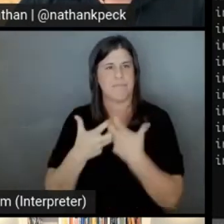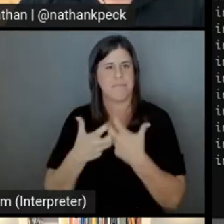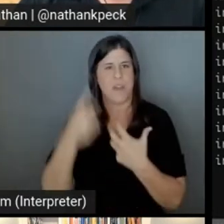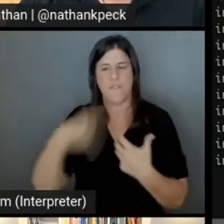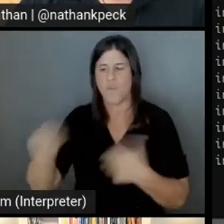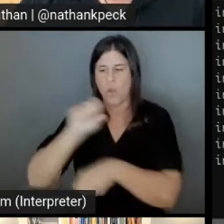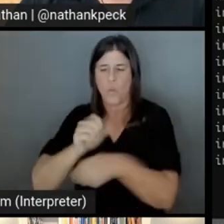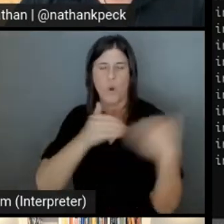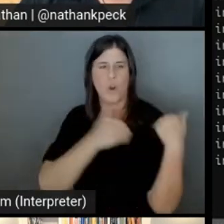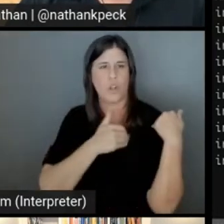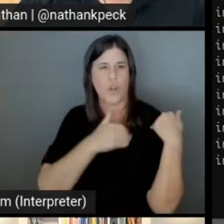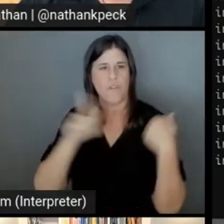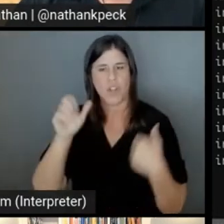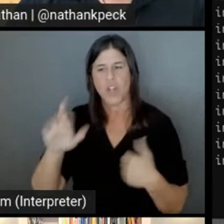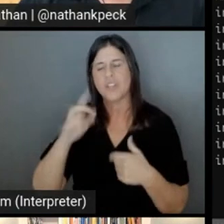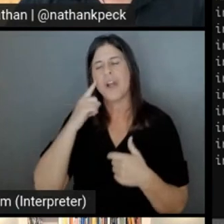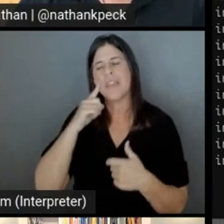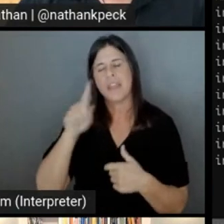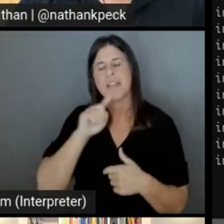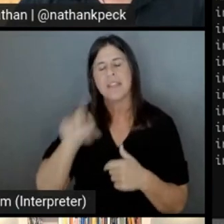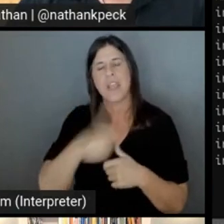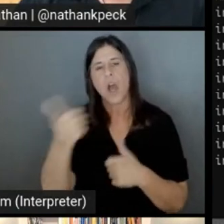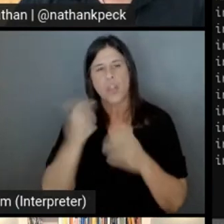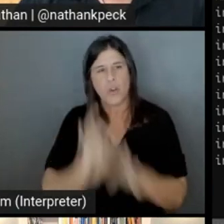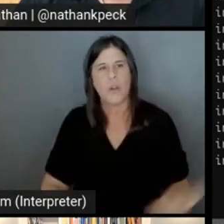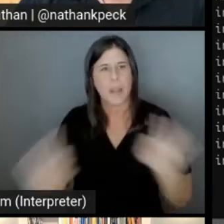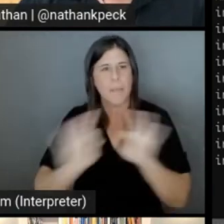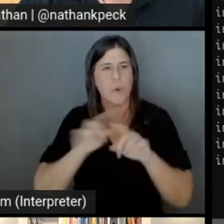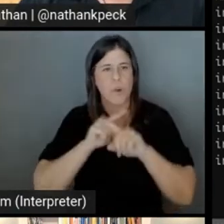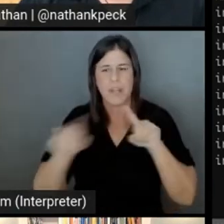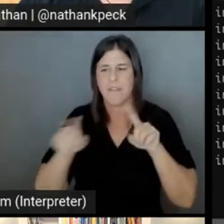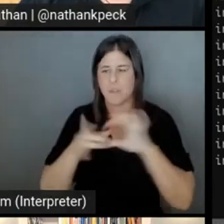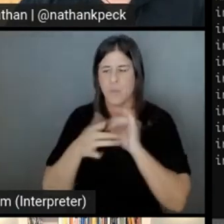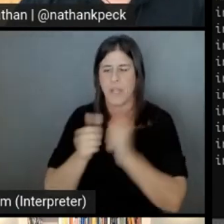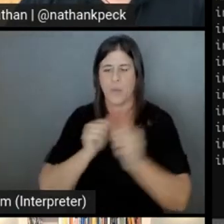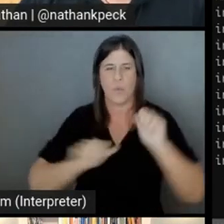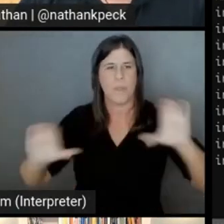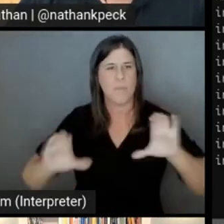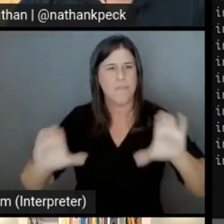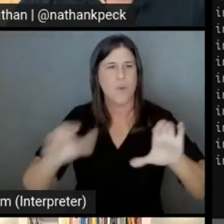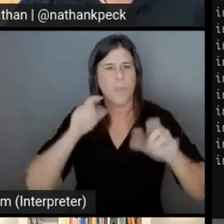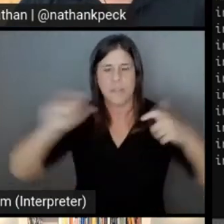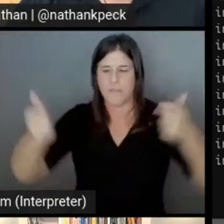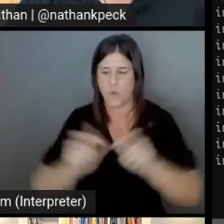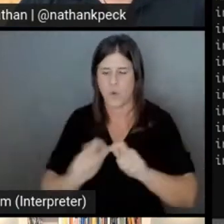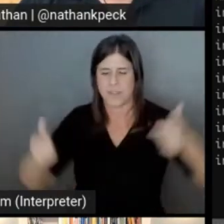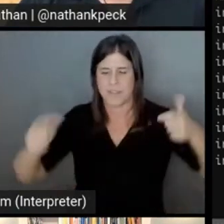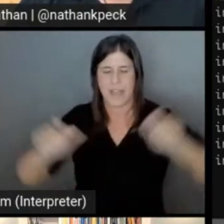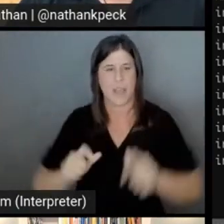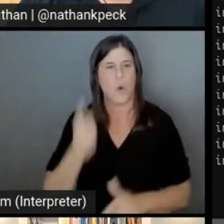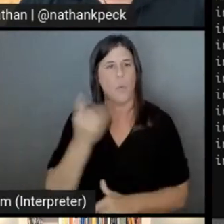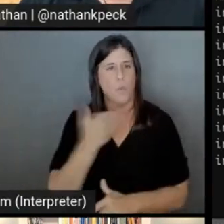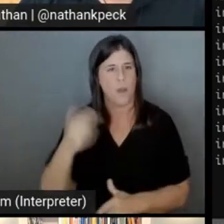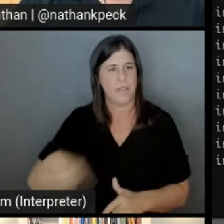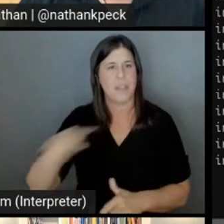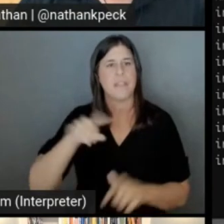I think the other really critical difference here, is around a performance at scale. One of the things that we made to make sure to focus on